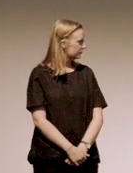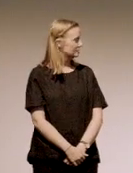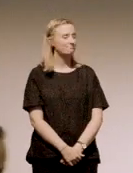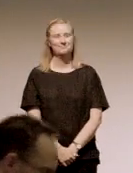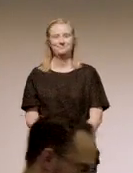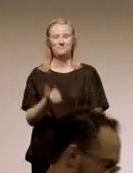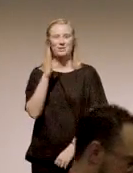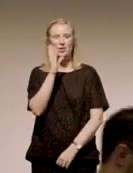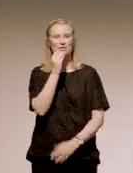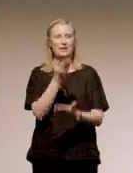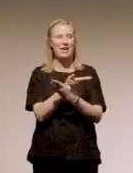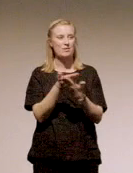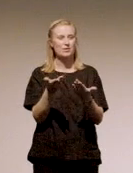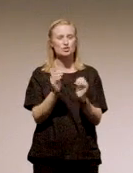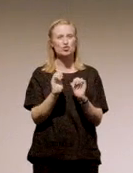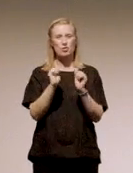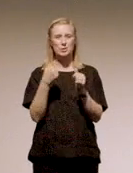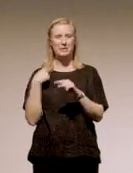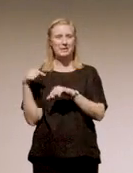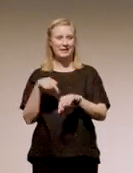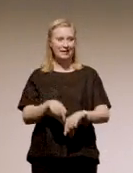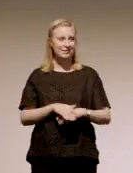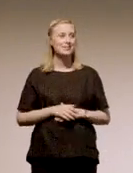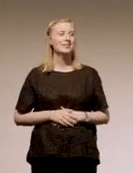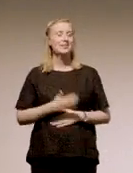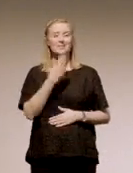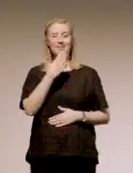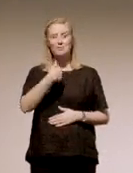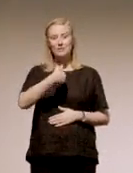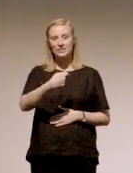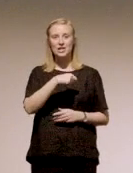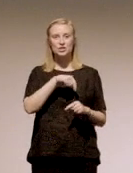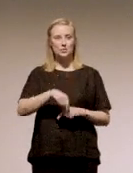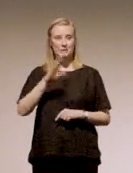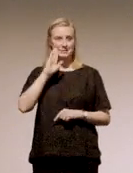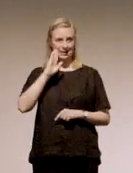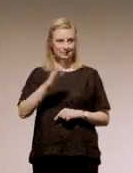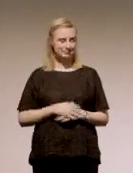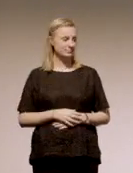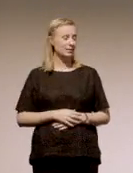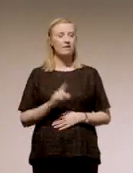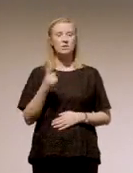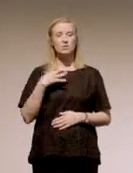Good afternoon, everyone. Great to be here and thank you for the invitation to come and speak. First of all, I'd like to acknowledge the Gadigal people,